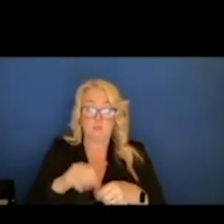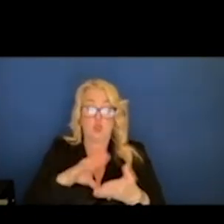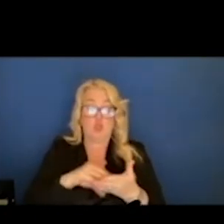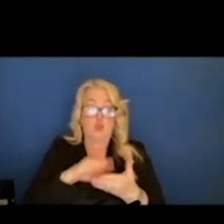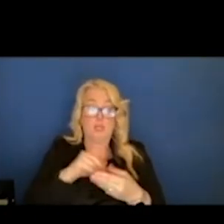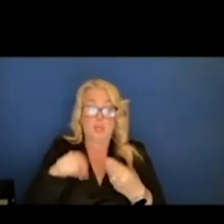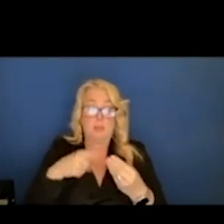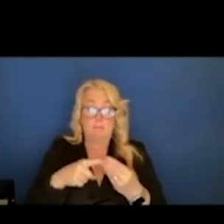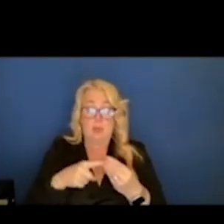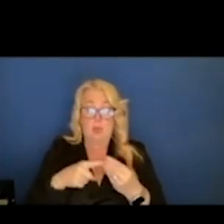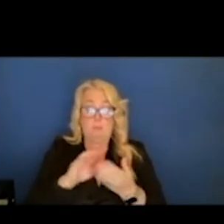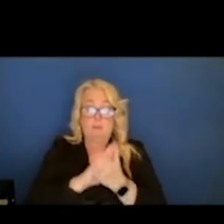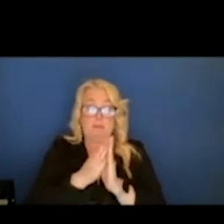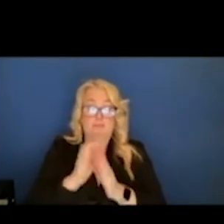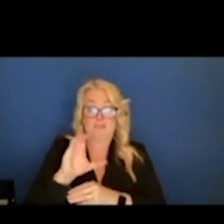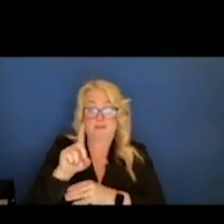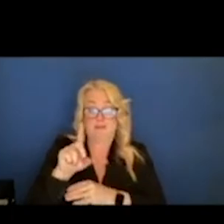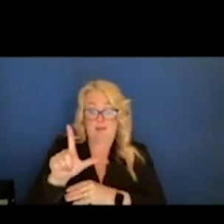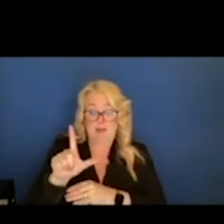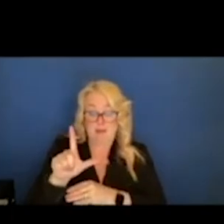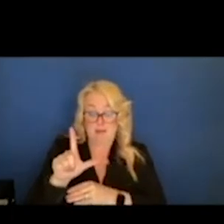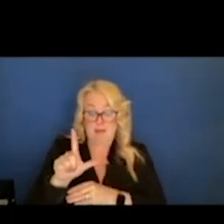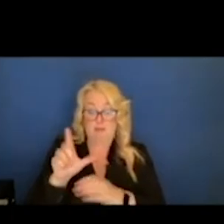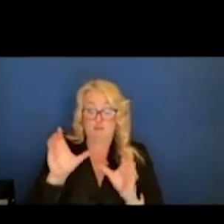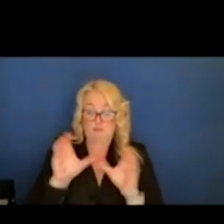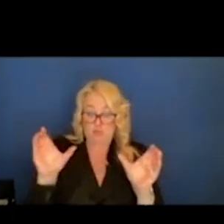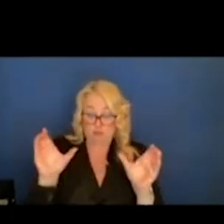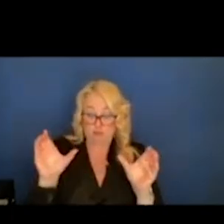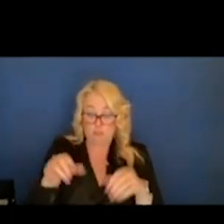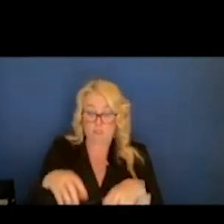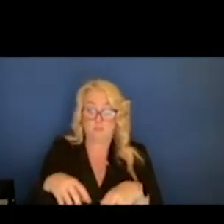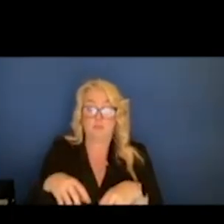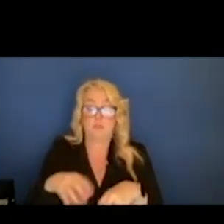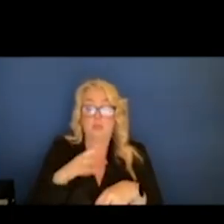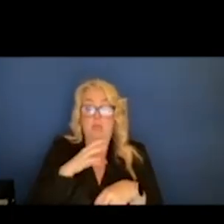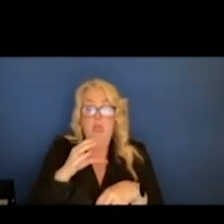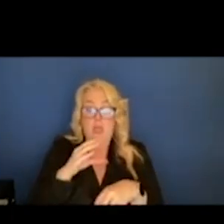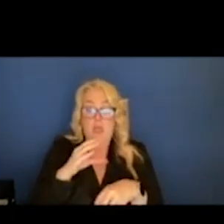more about pursuing a Commercial Driver’s License (CDL) certification in a supported